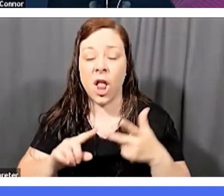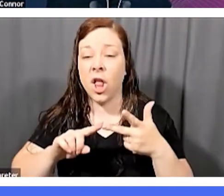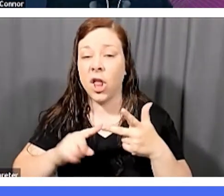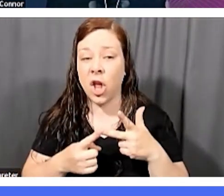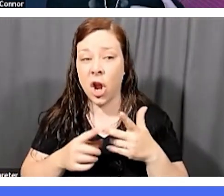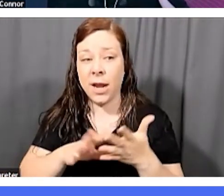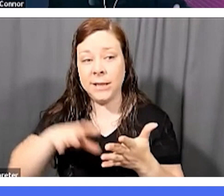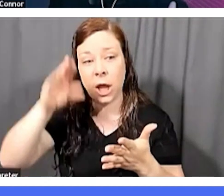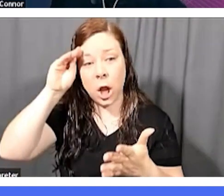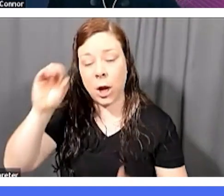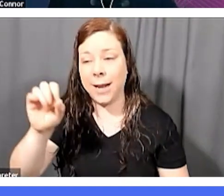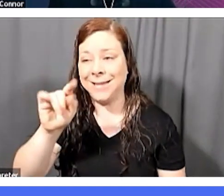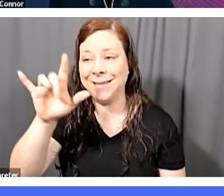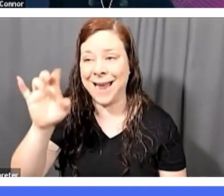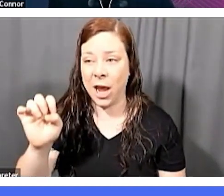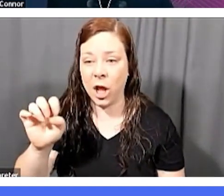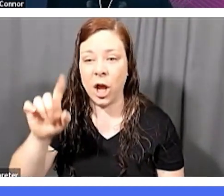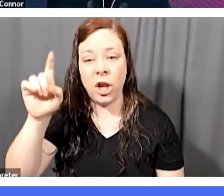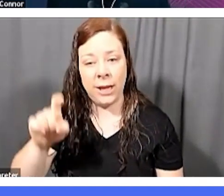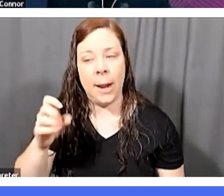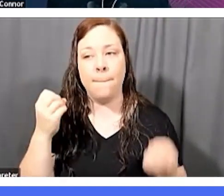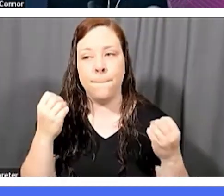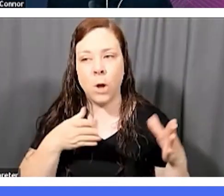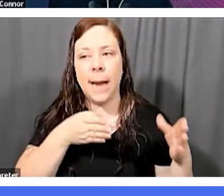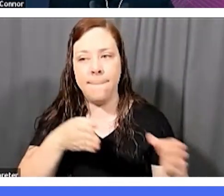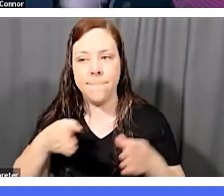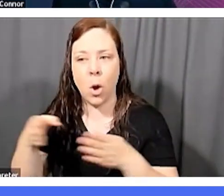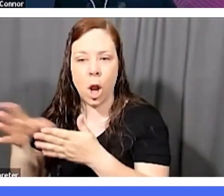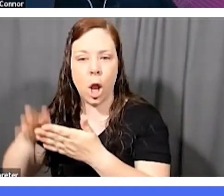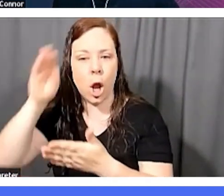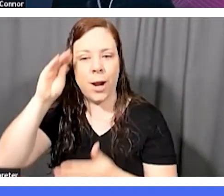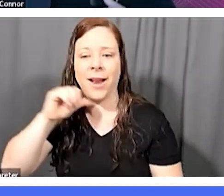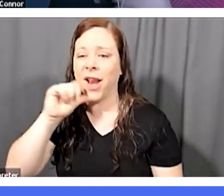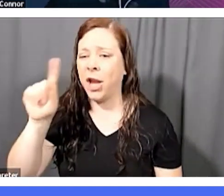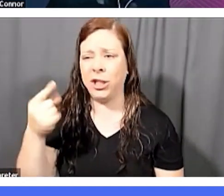Knowing that we need to have multimodal learning. We can't just have text or just have videos, just have pictures